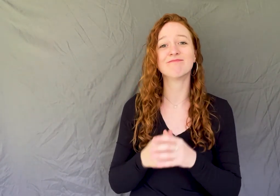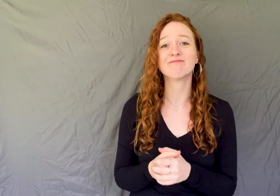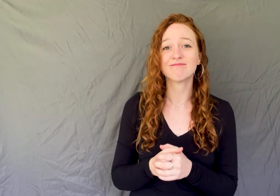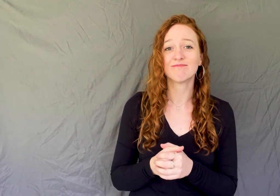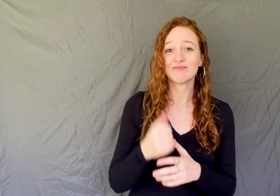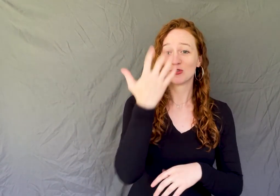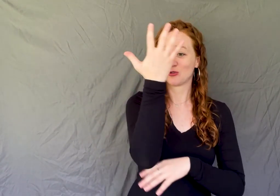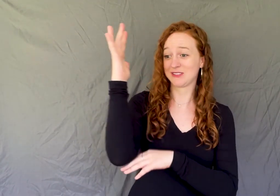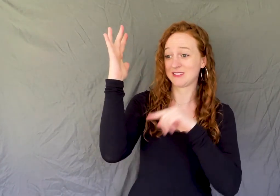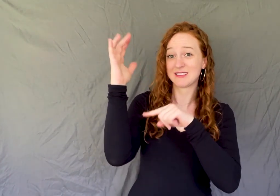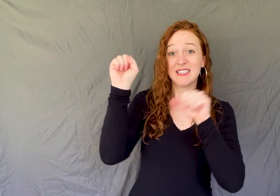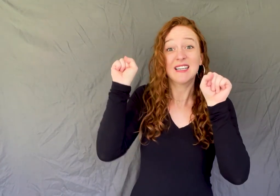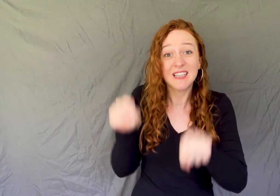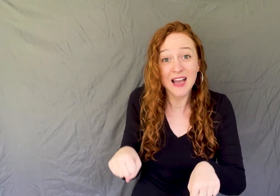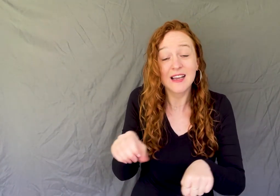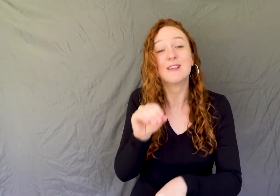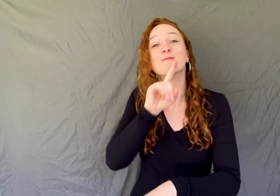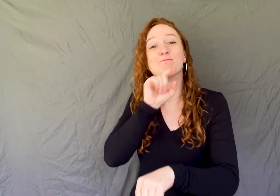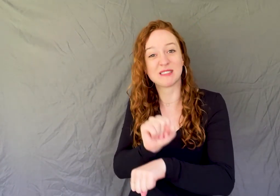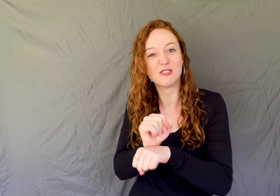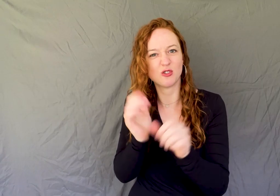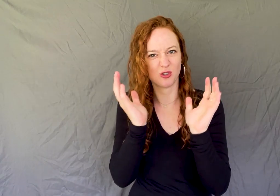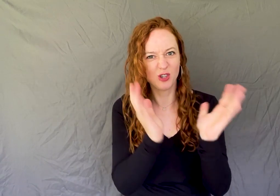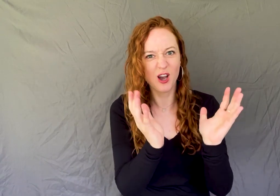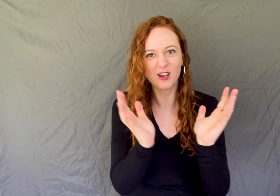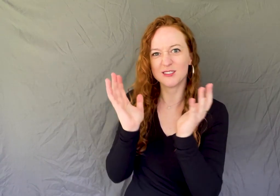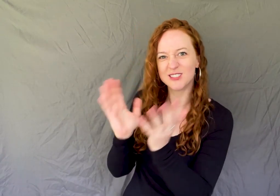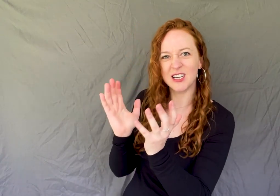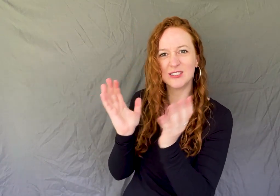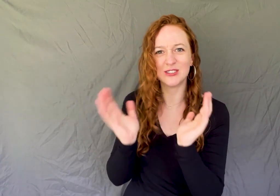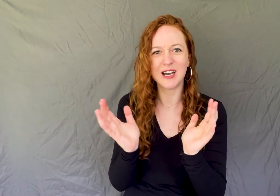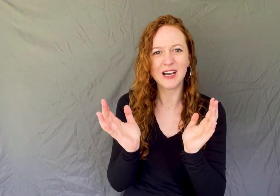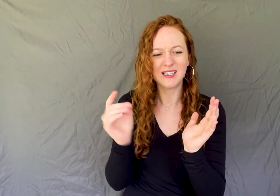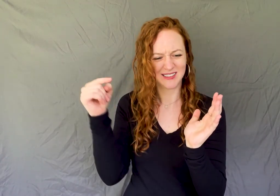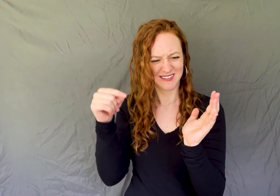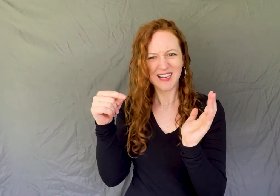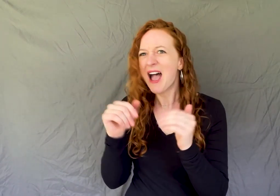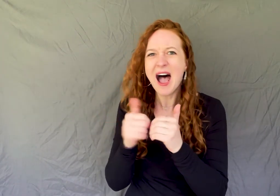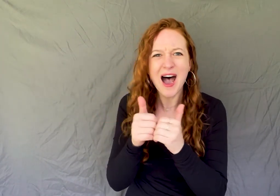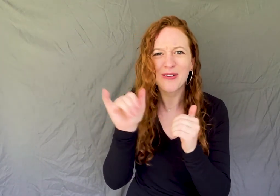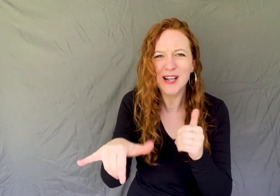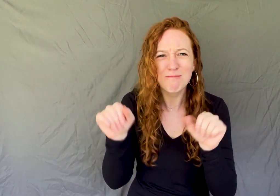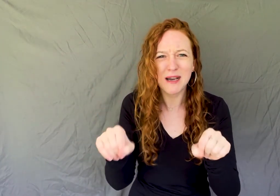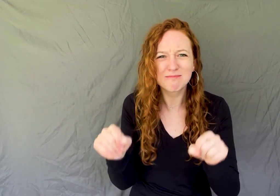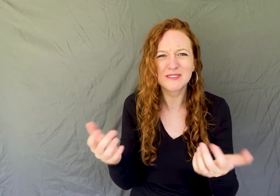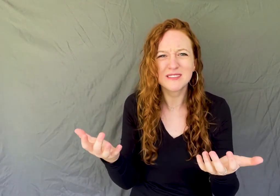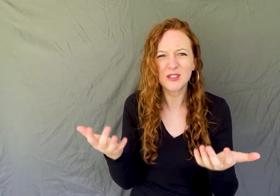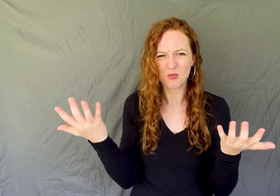Trees can and do "talk" to each other. How is this possible?